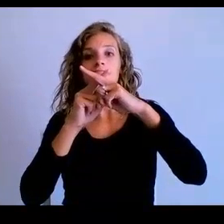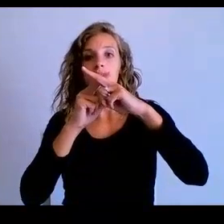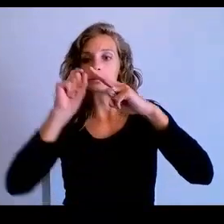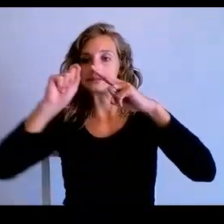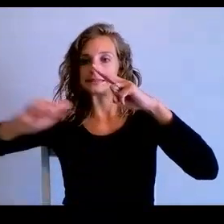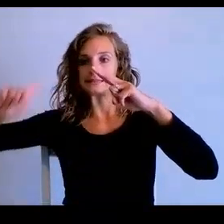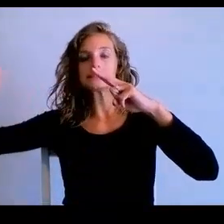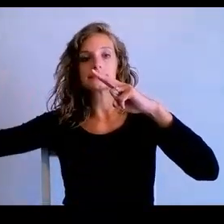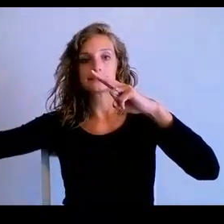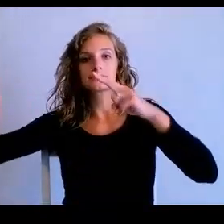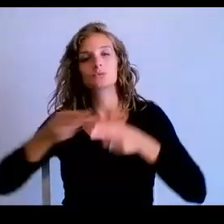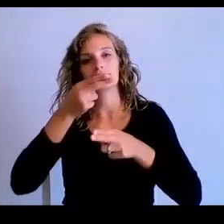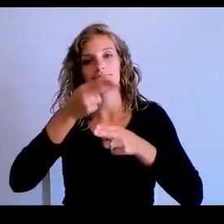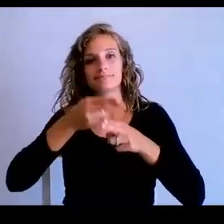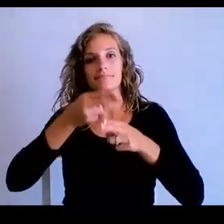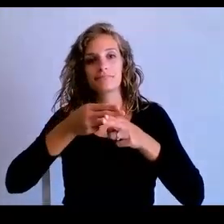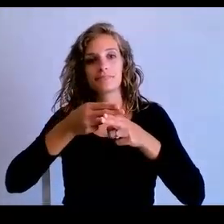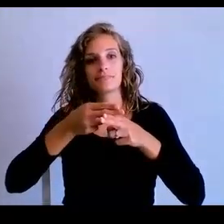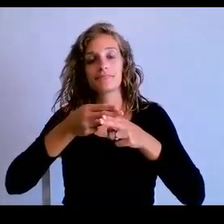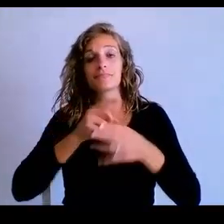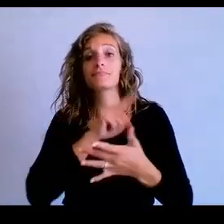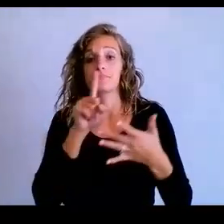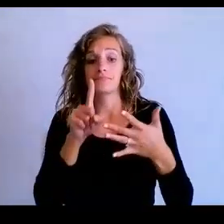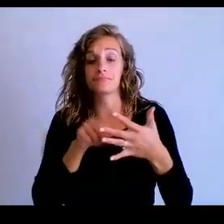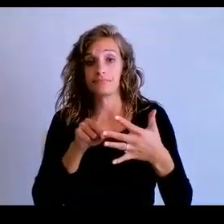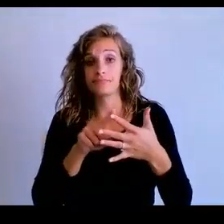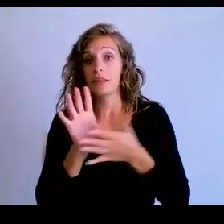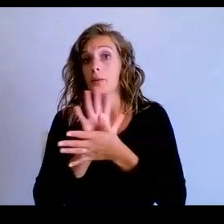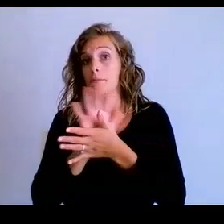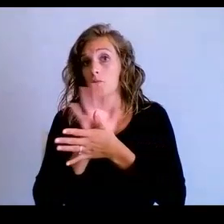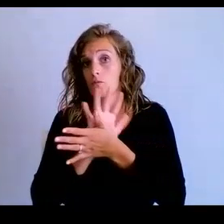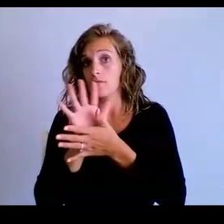it looks like an x next to where you would sign your signature